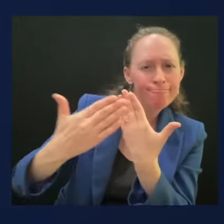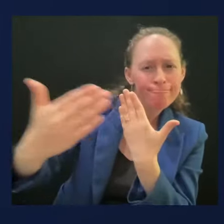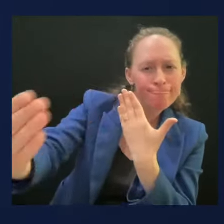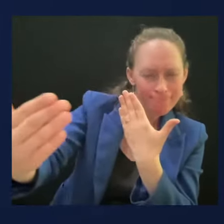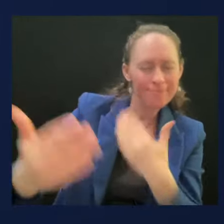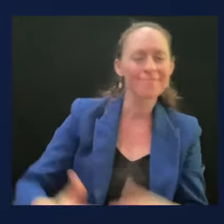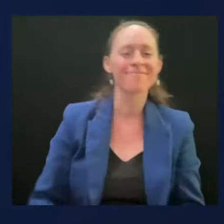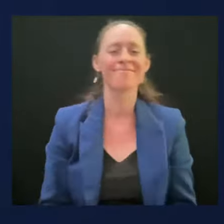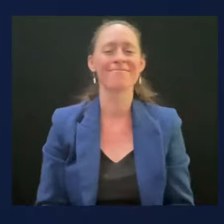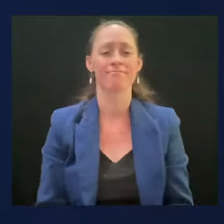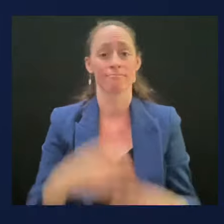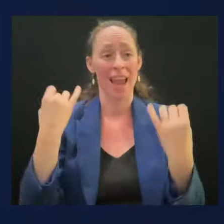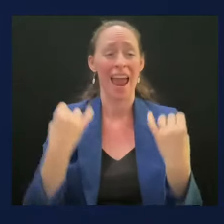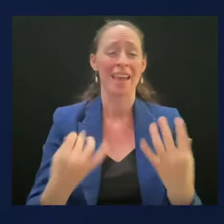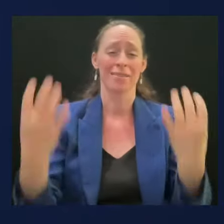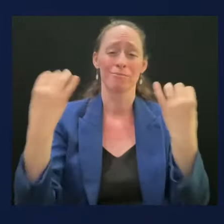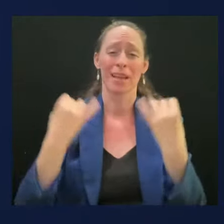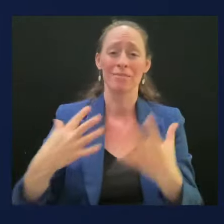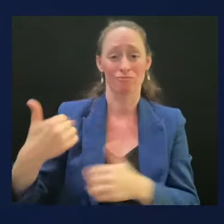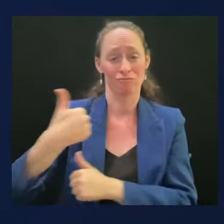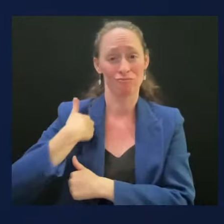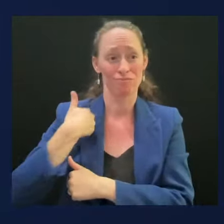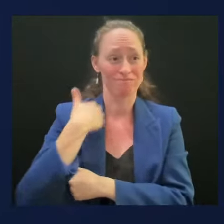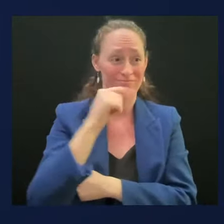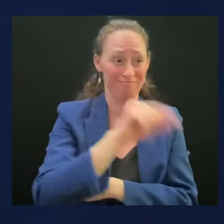for a future grounded in freedom, democracy,